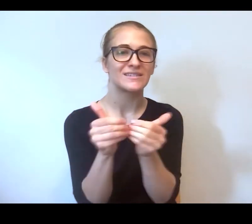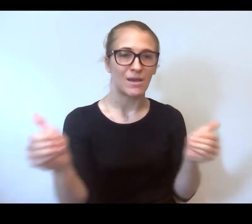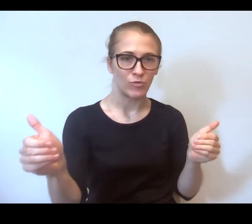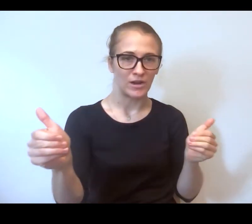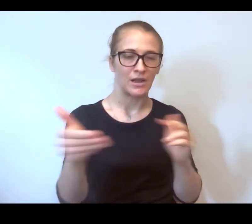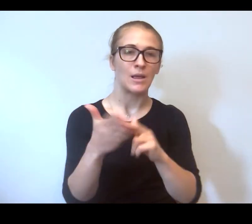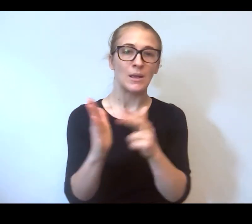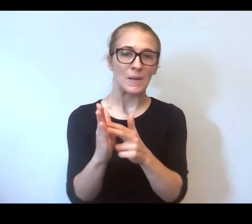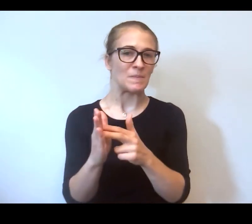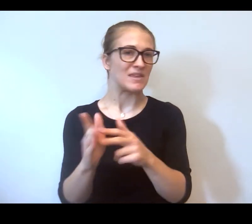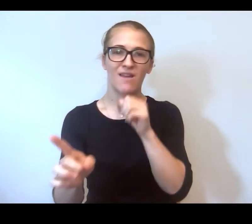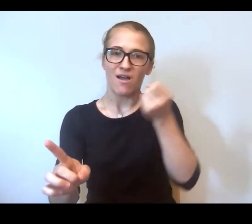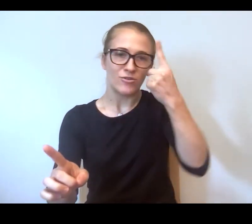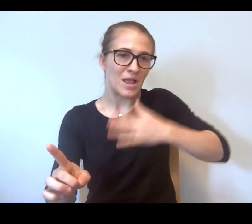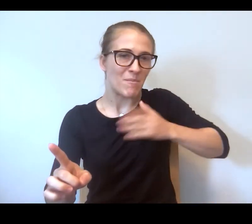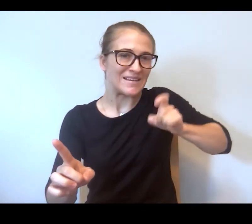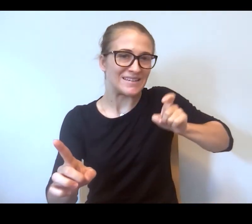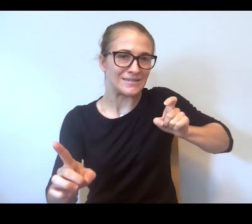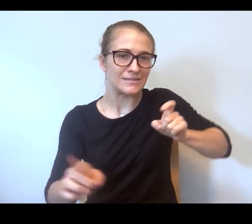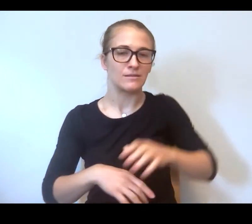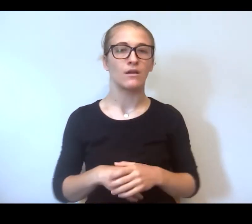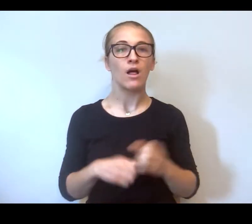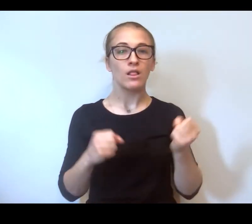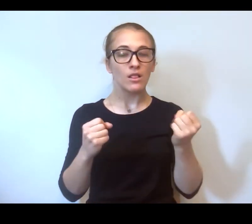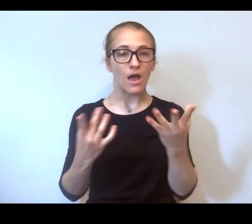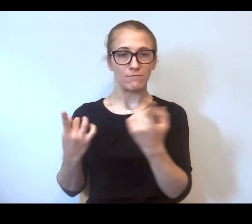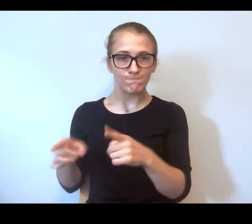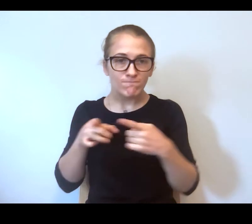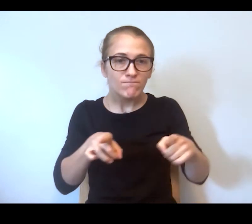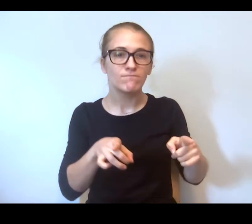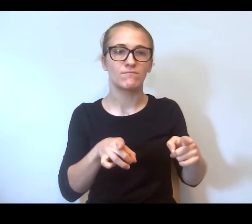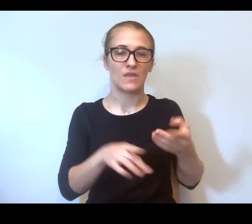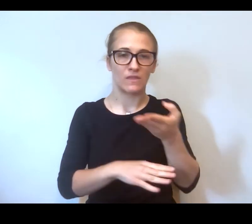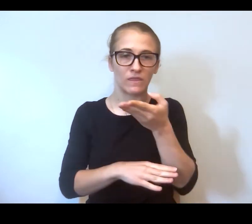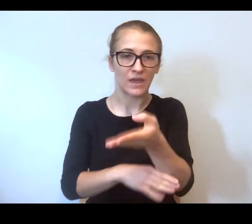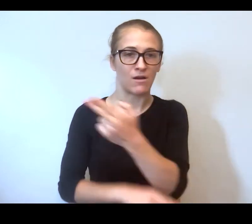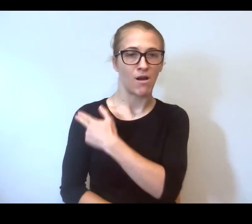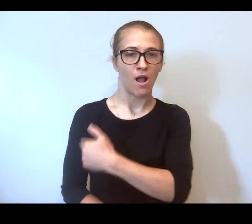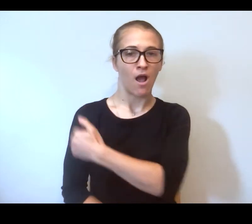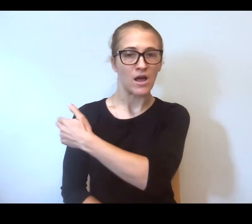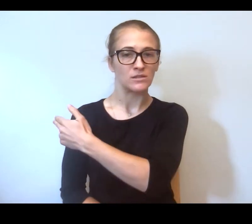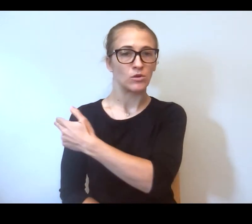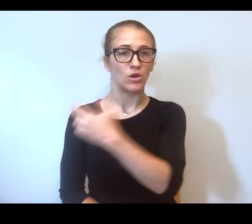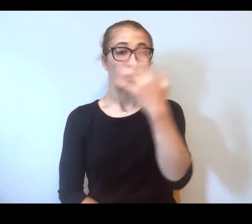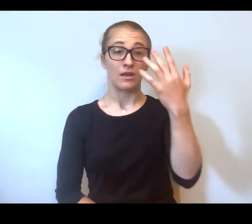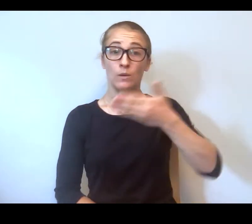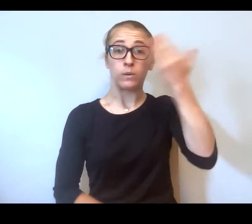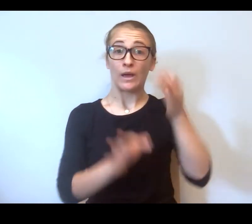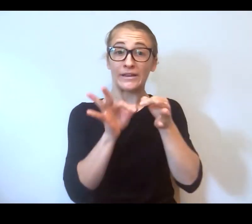problems of them understanding what I needed. A lot of incidents had actually occurred where the hospital, due to lack of